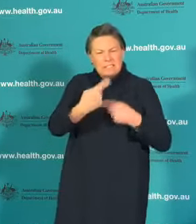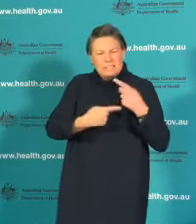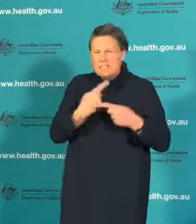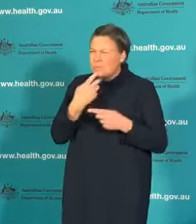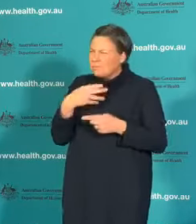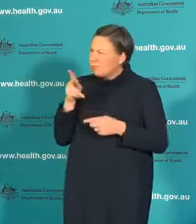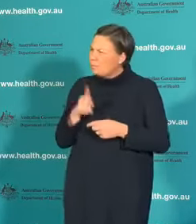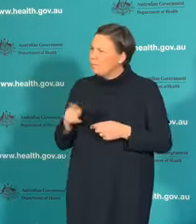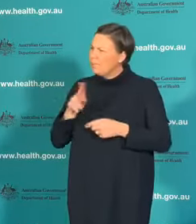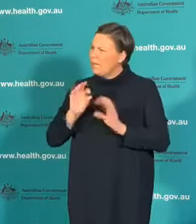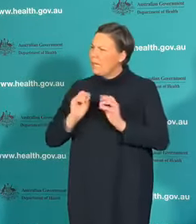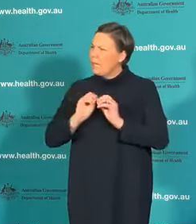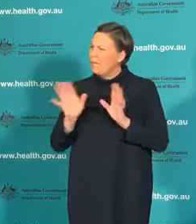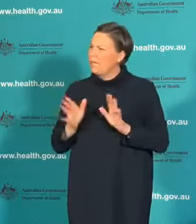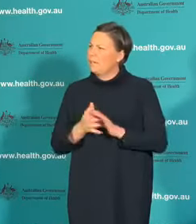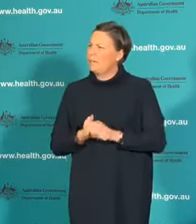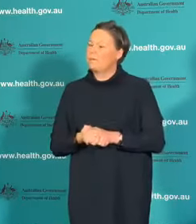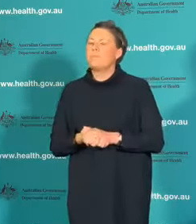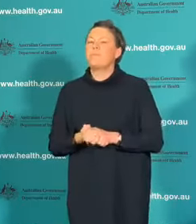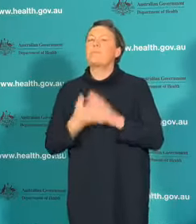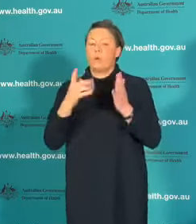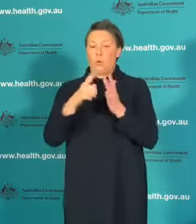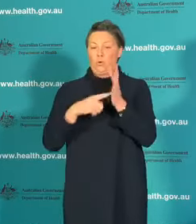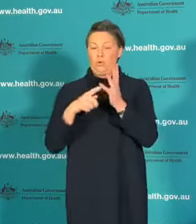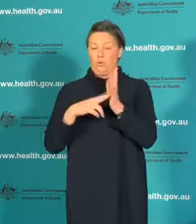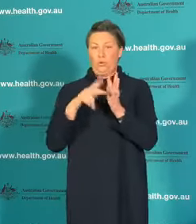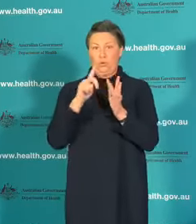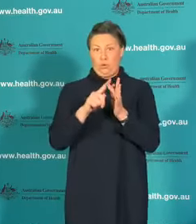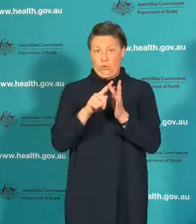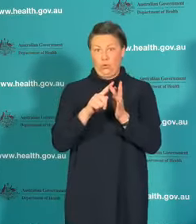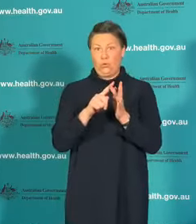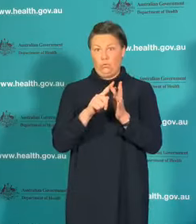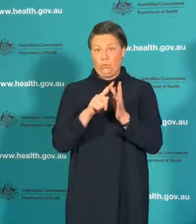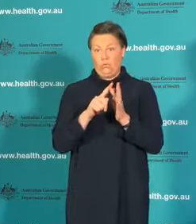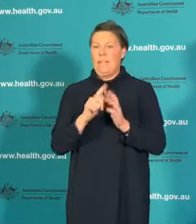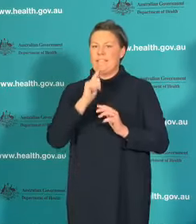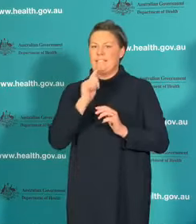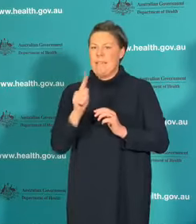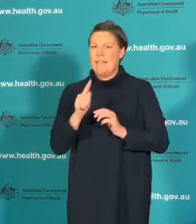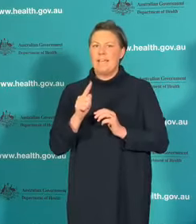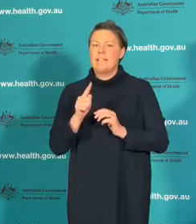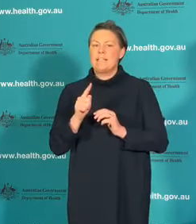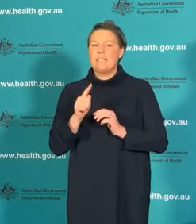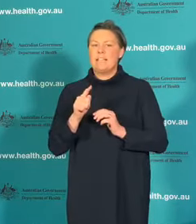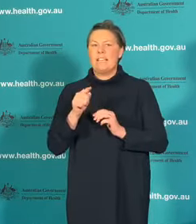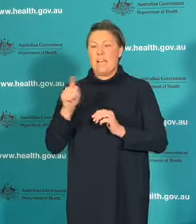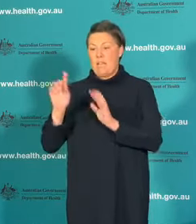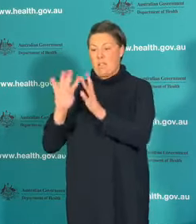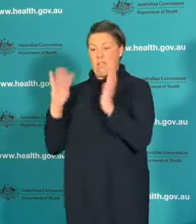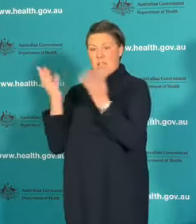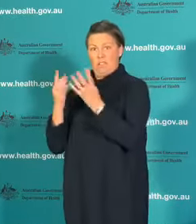Reporter: So why did it take six weeks between 19 June when it said restrictions on visitor access should be loosened and 3 August,